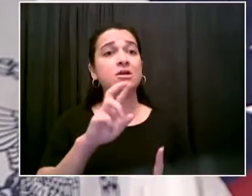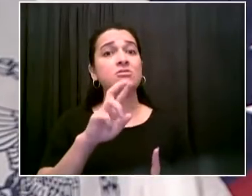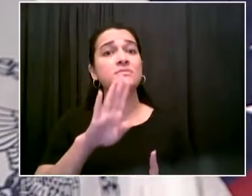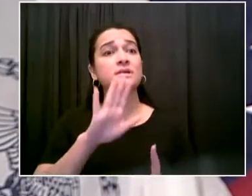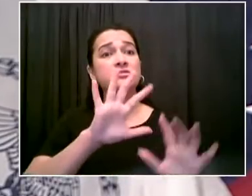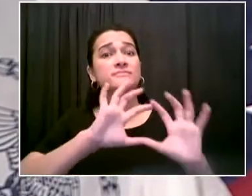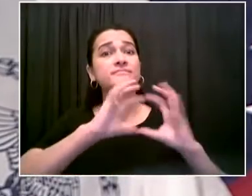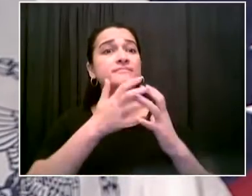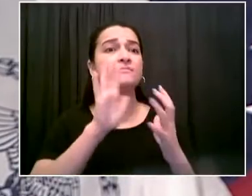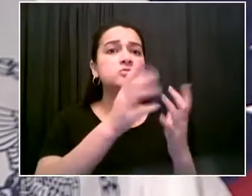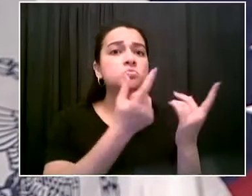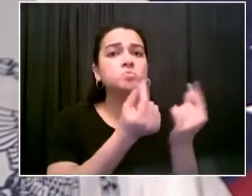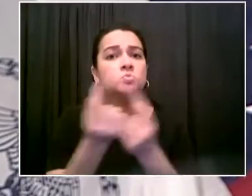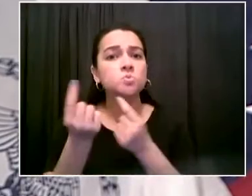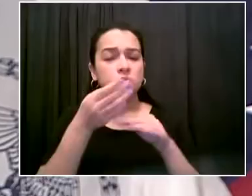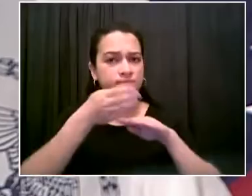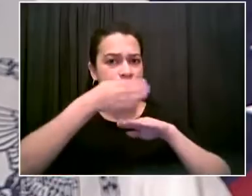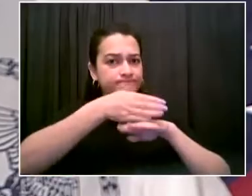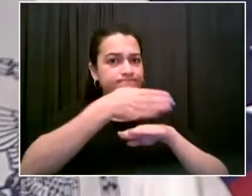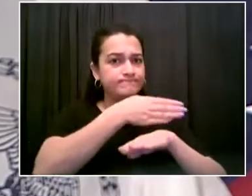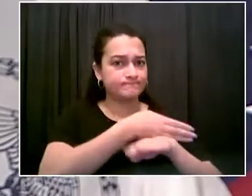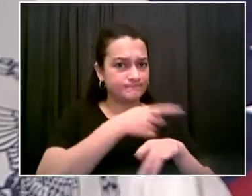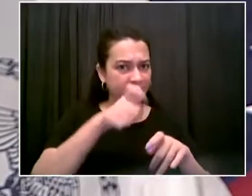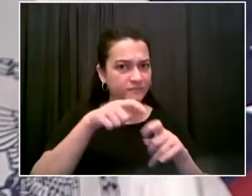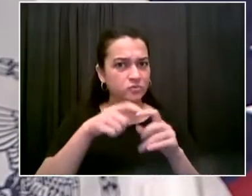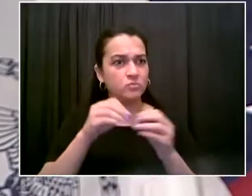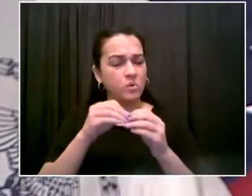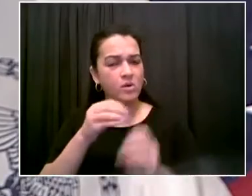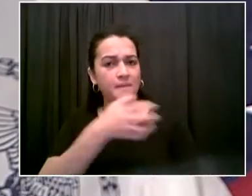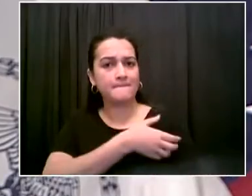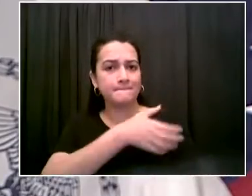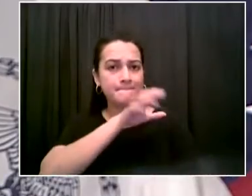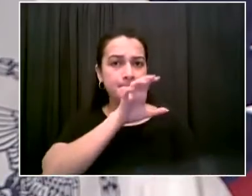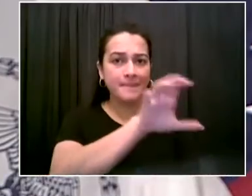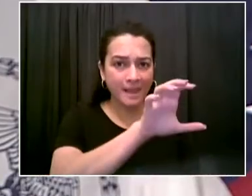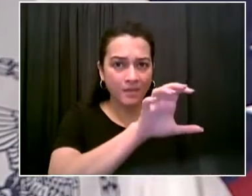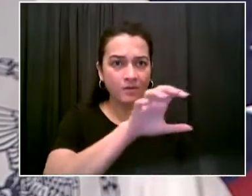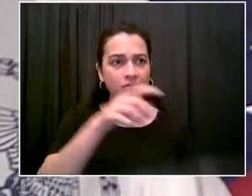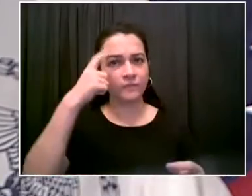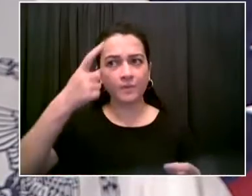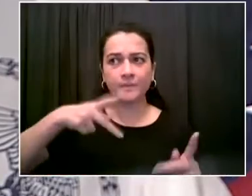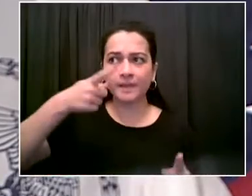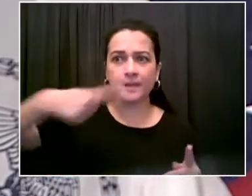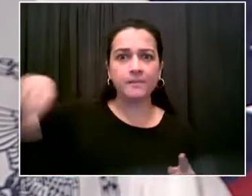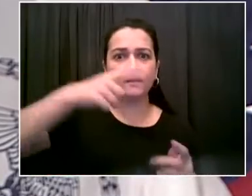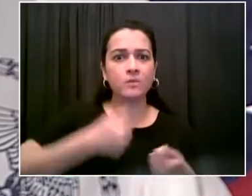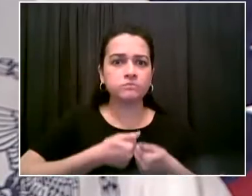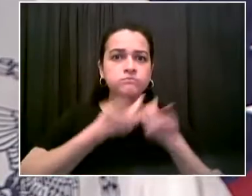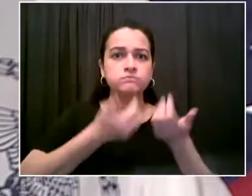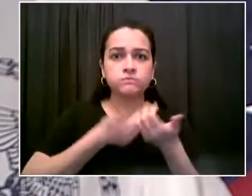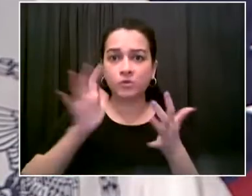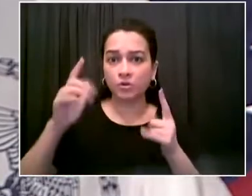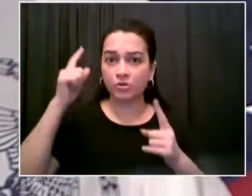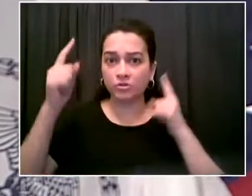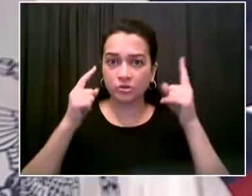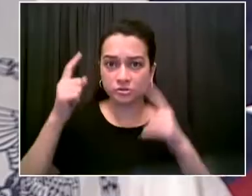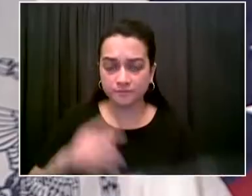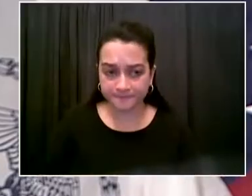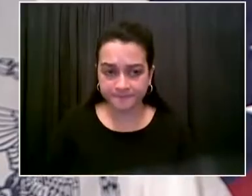LOOK LIKE NEW YORK CITY INCLUDING THE EXTRAORDINARY EFFORT IN THE LAST MONTHS TO RECRUIT MORE AFRICAN- AMERICANS INTO